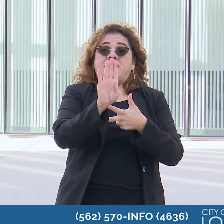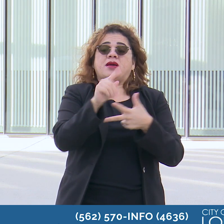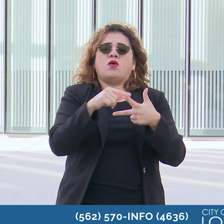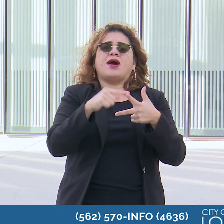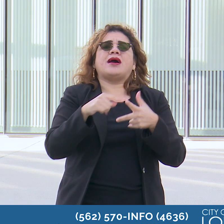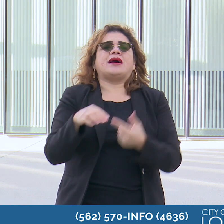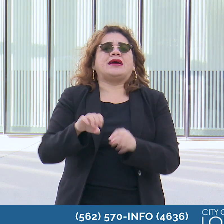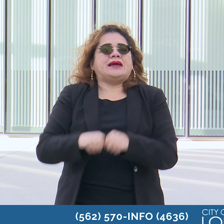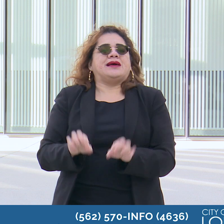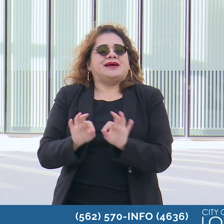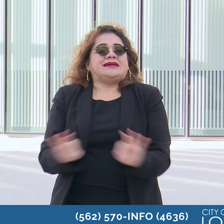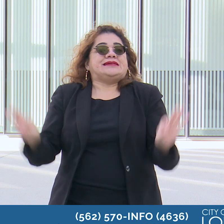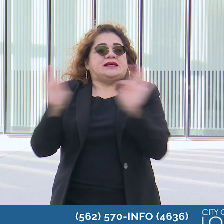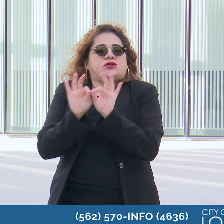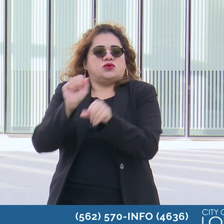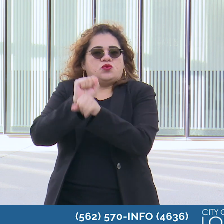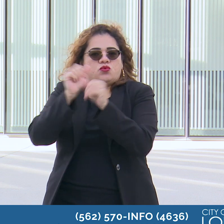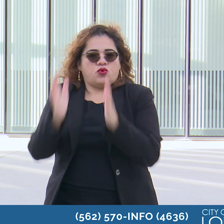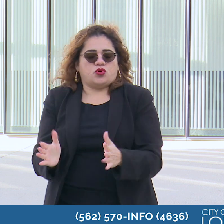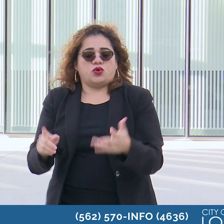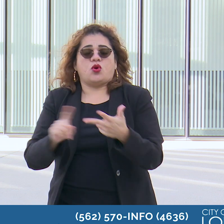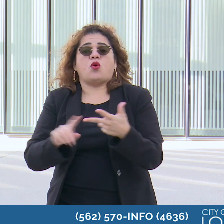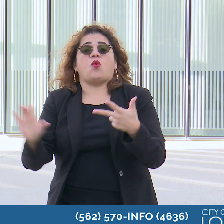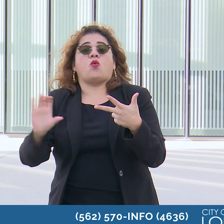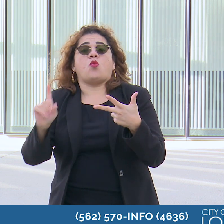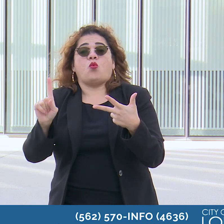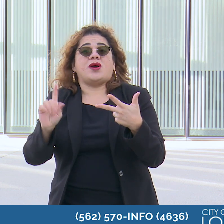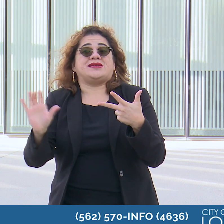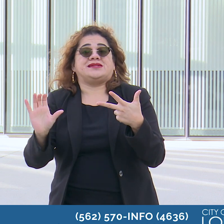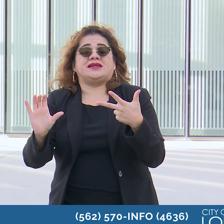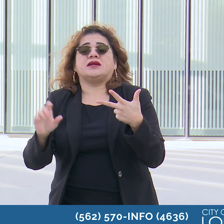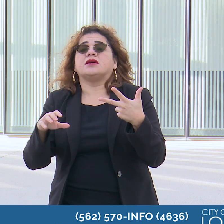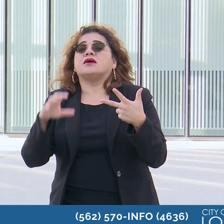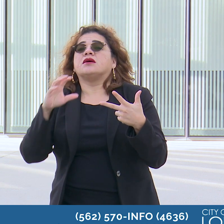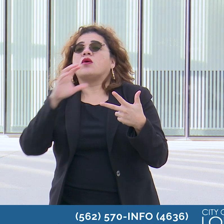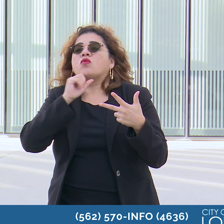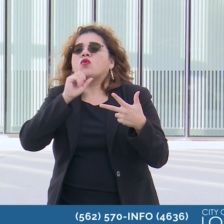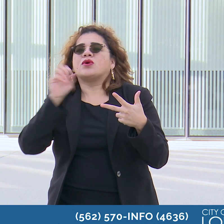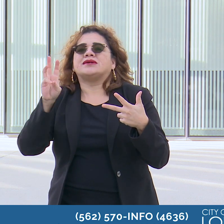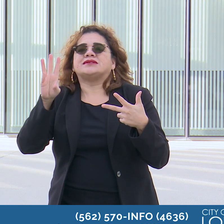And phase 1C is seniors over 65 and they're high risk.